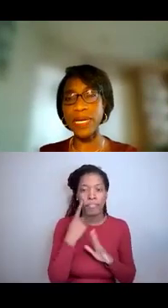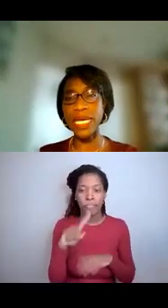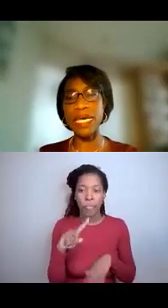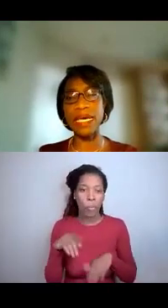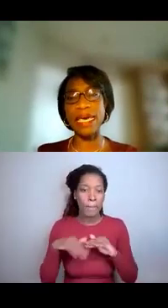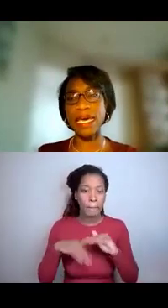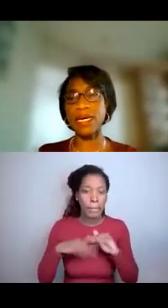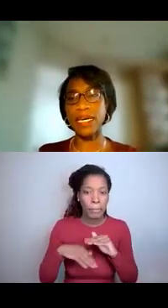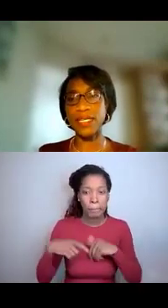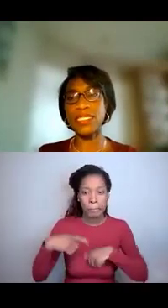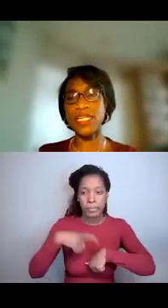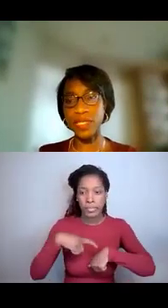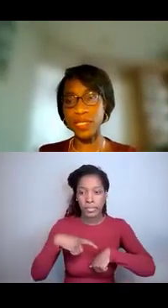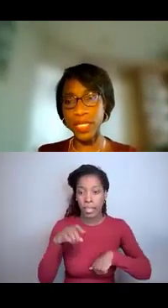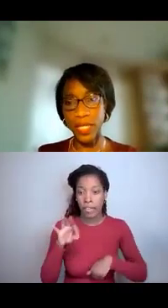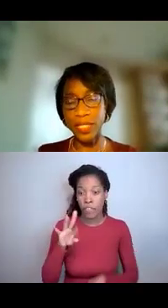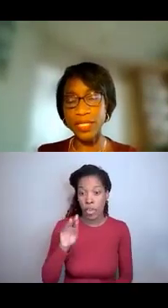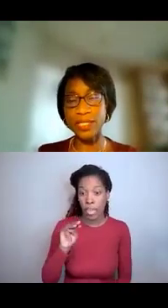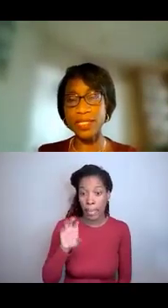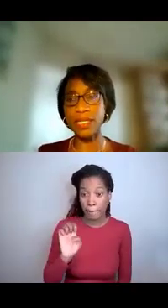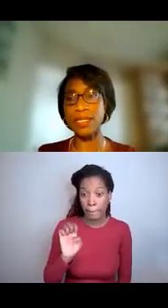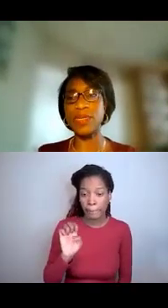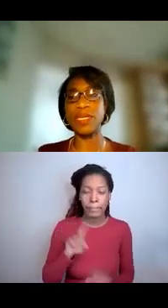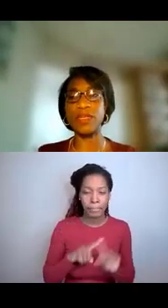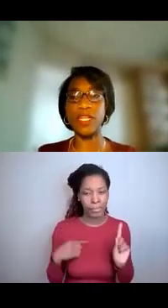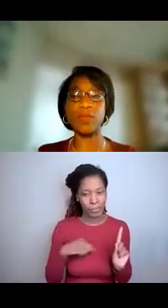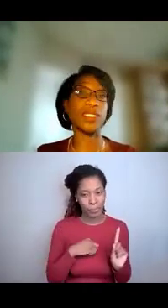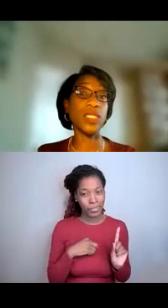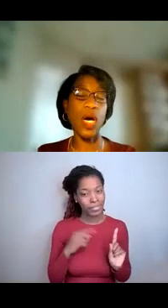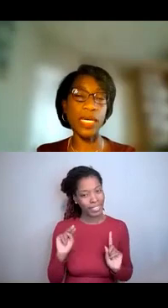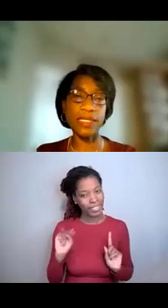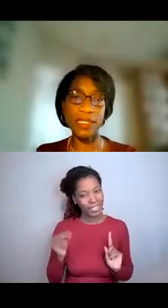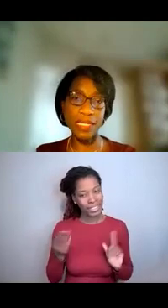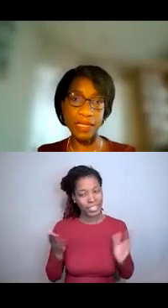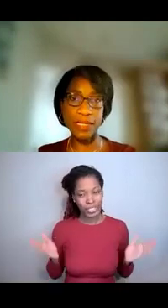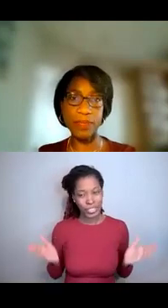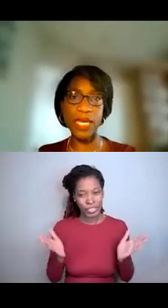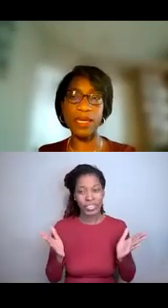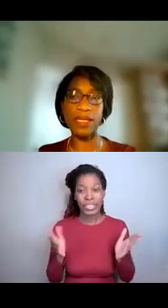but NIH definitely encourages data to be made available as long as it's anticipated